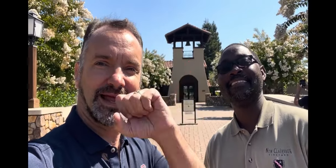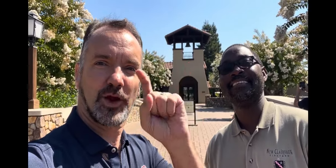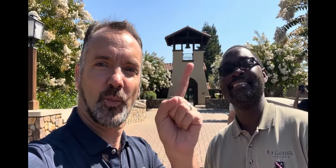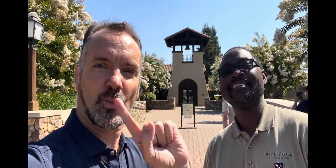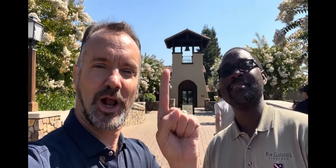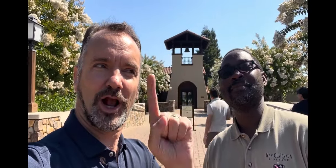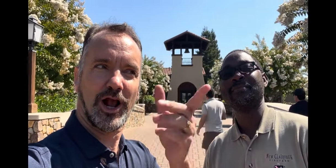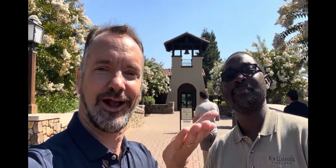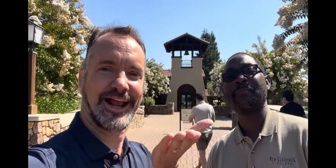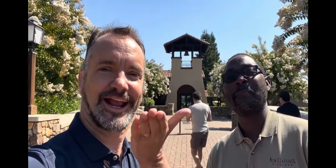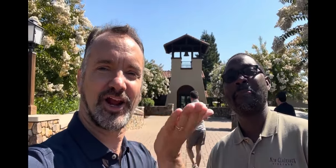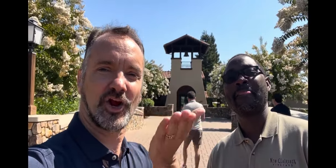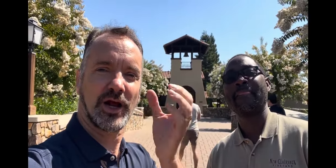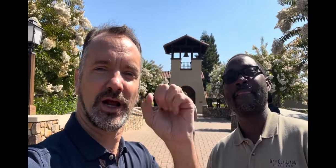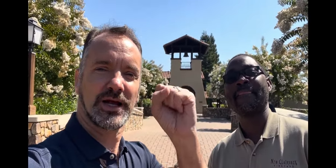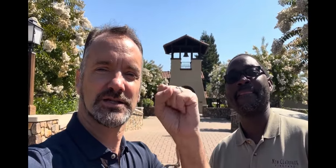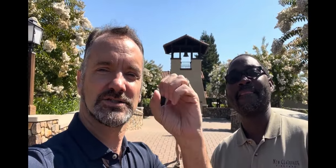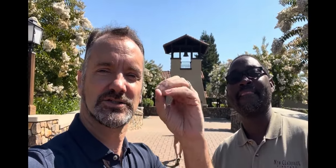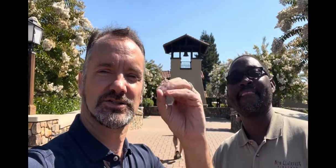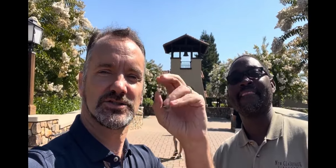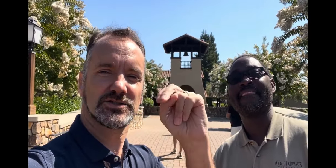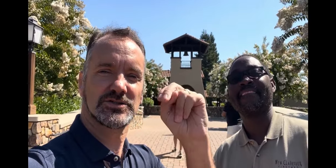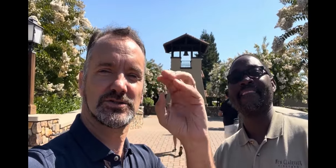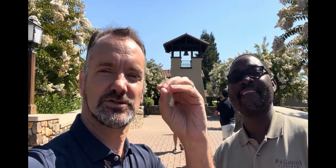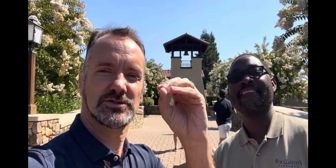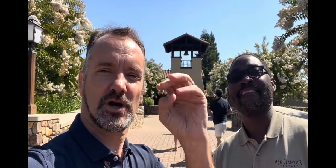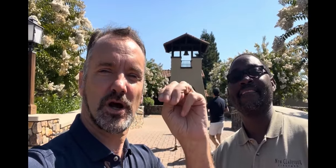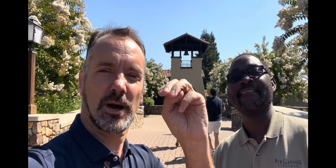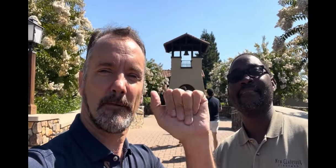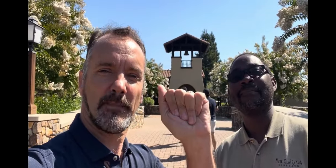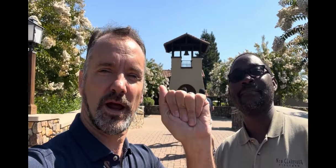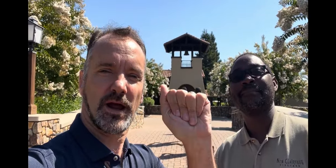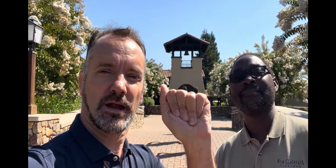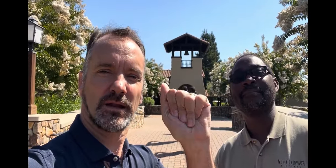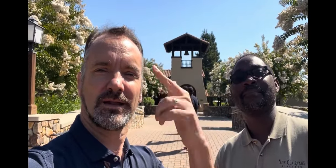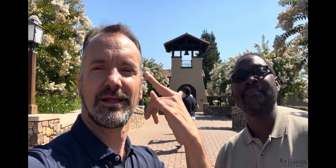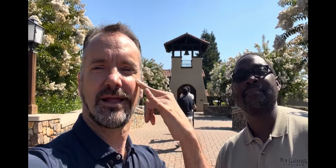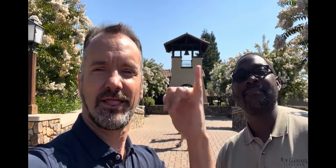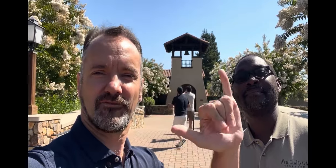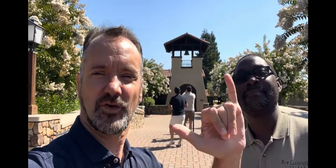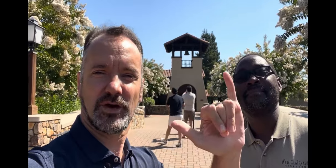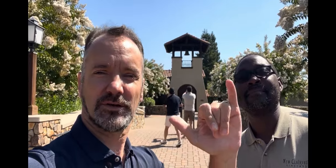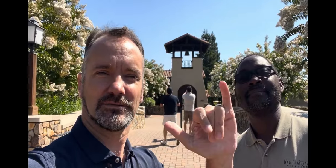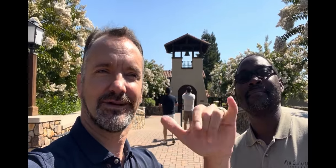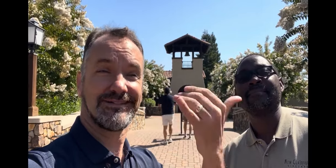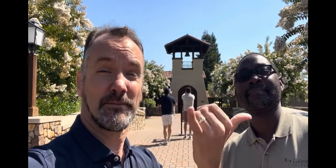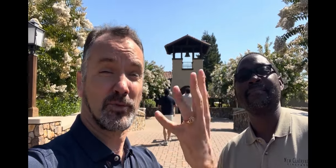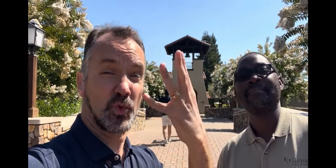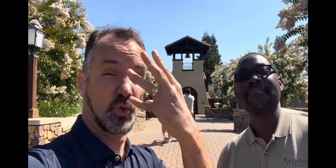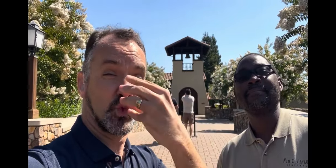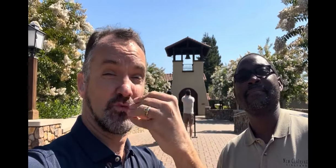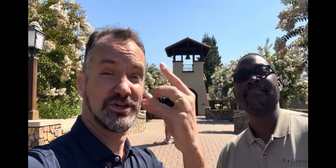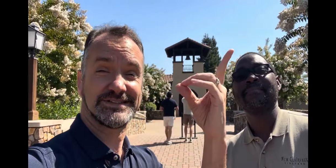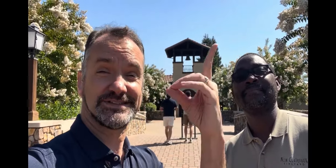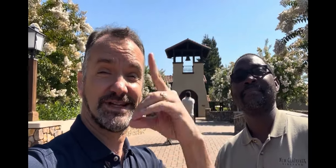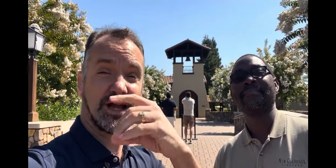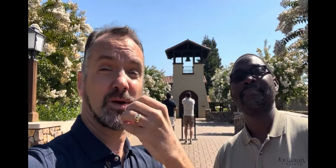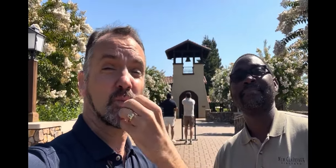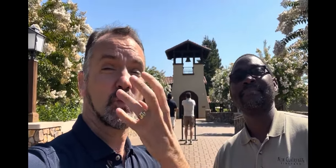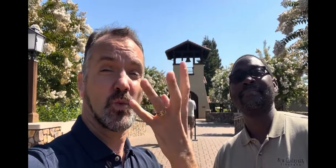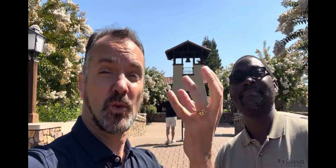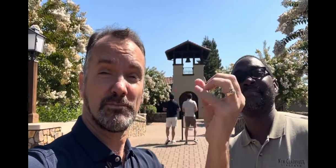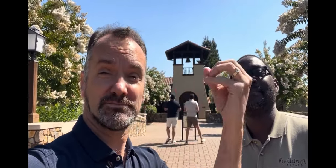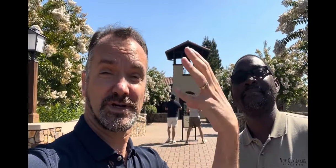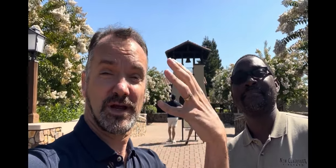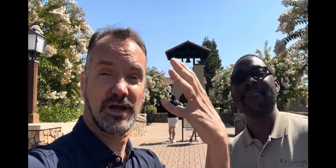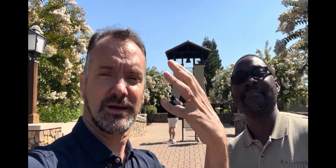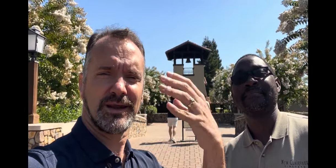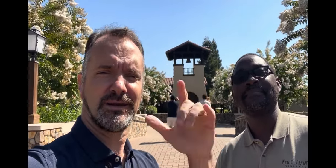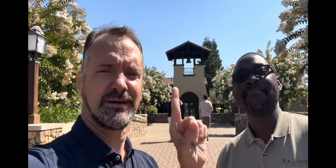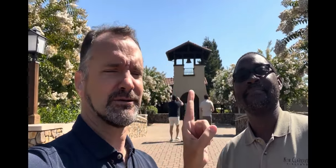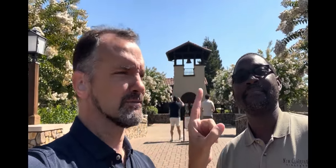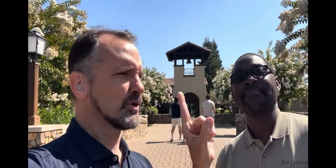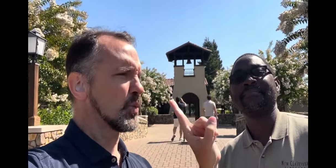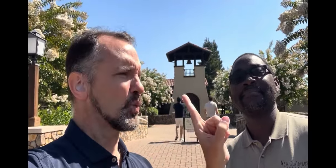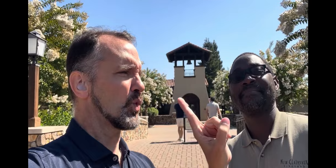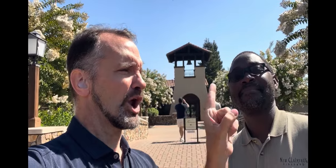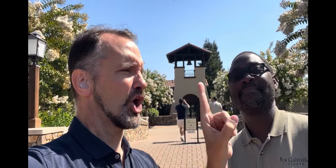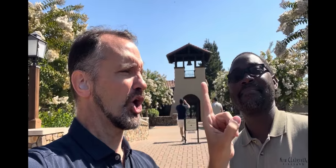Hello. We are here in Sonoma California. It's a beautiful warm sunny day.